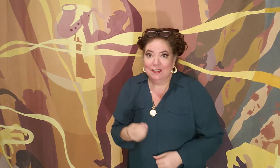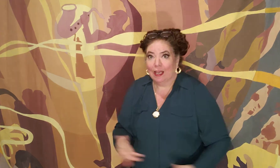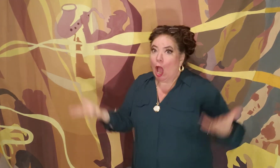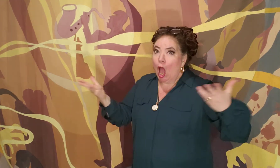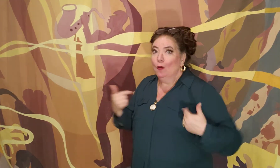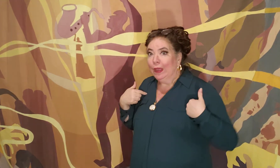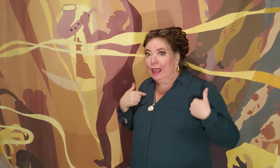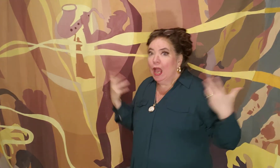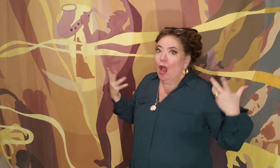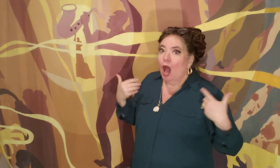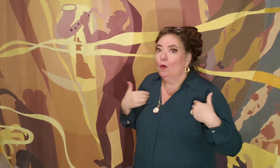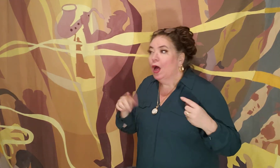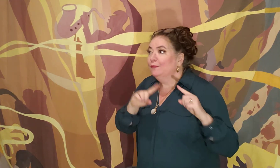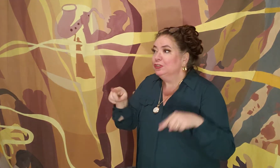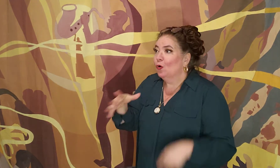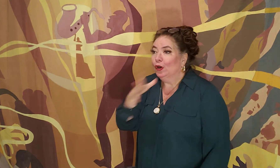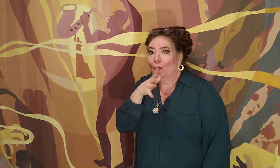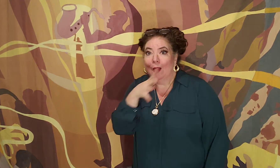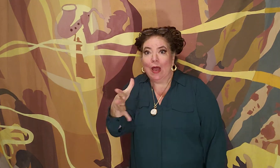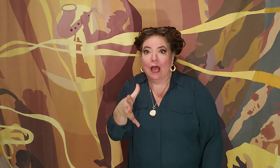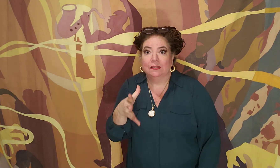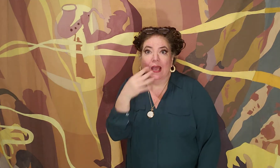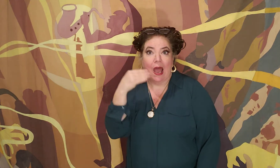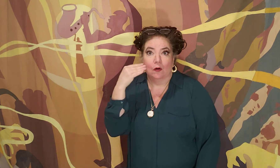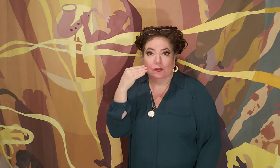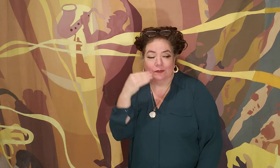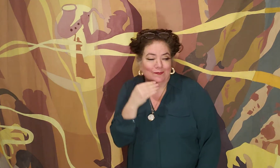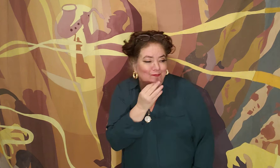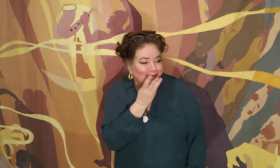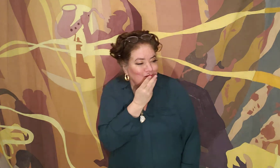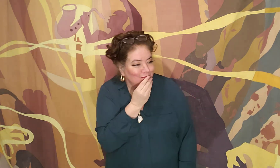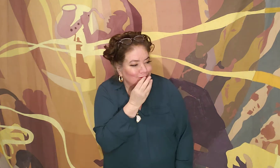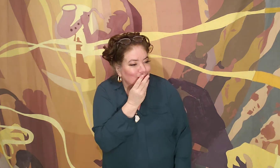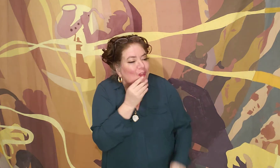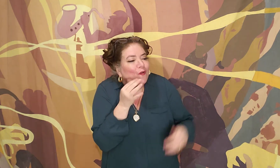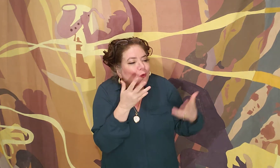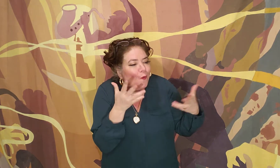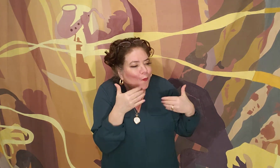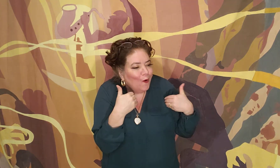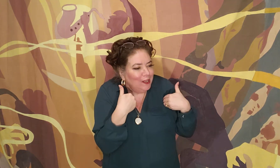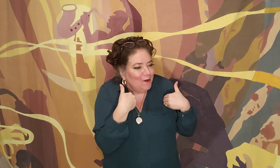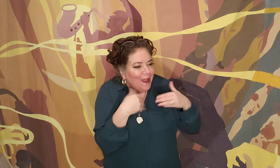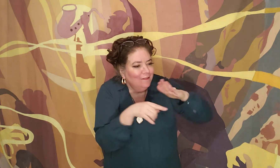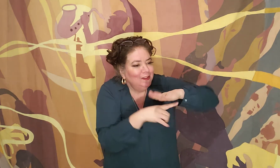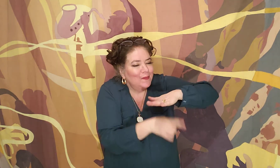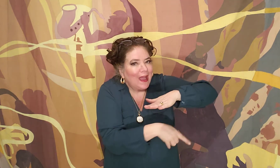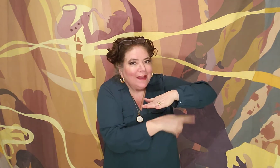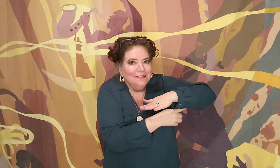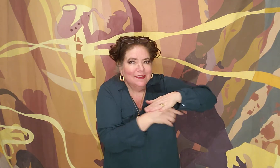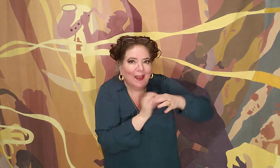like, "Oh me? Oh well I'm just going to Grandma's house." "What do you have in the basket?"